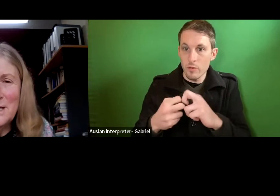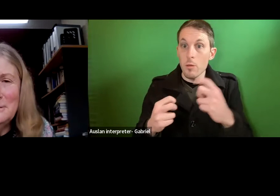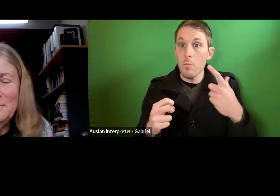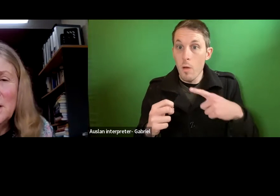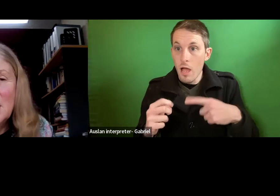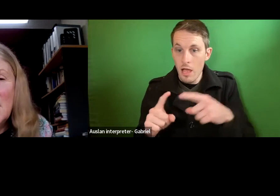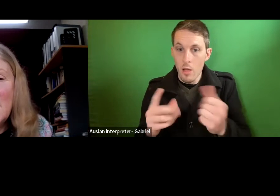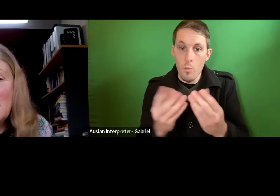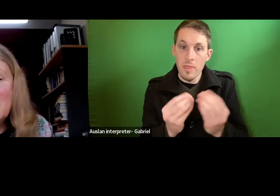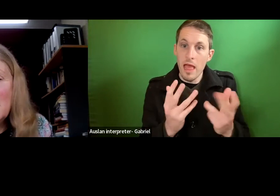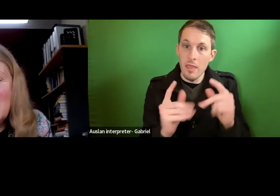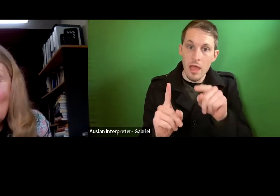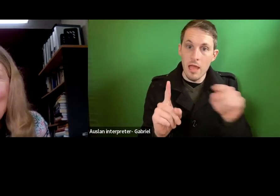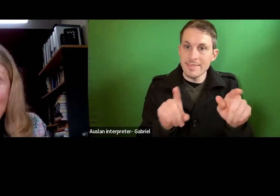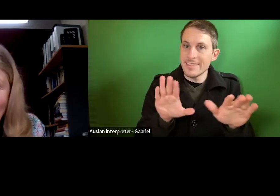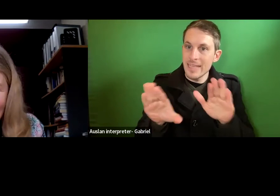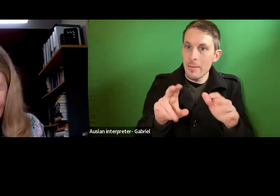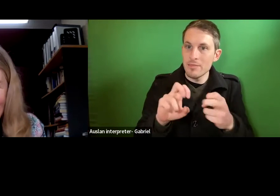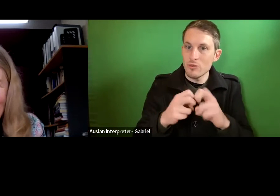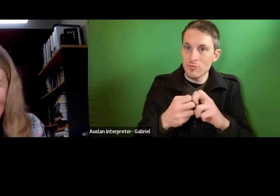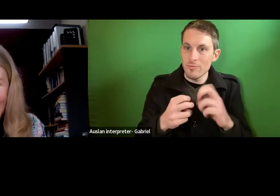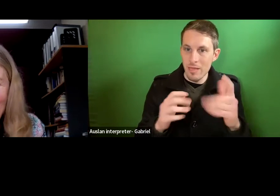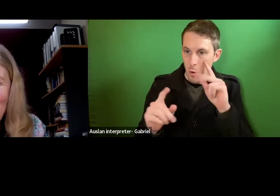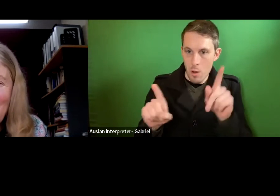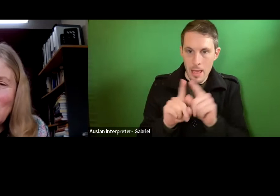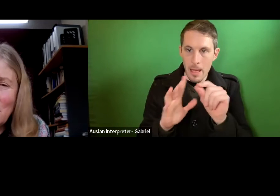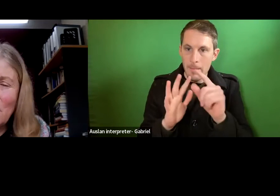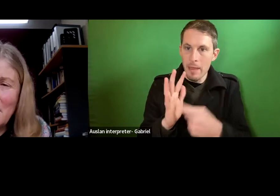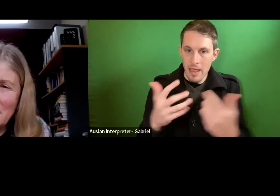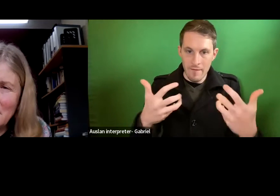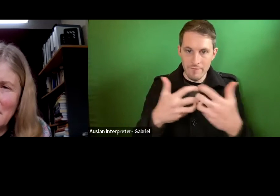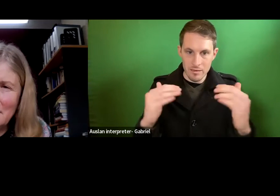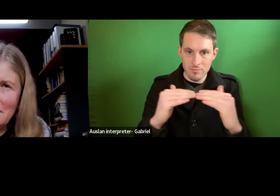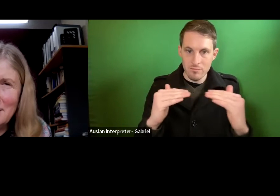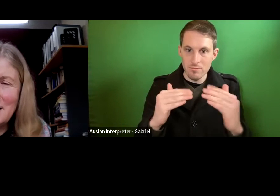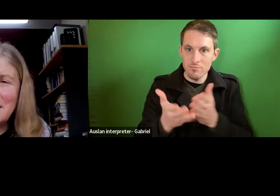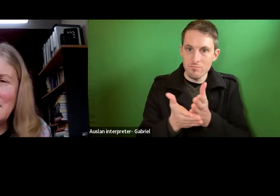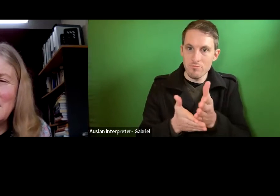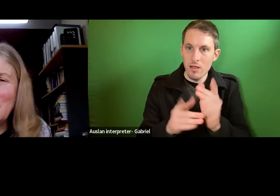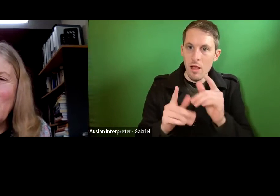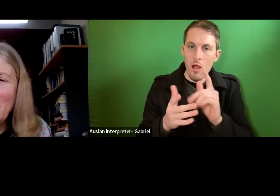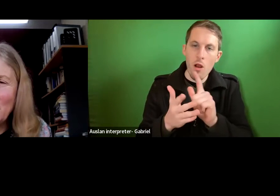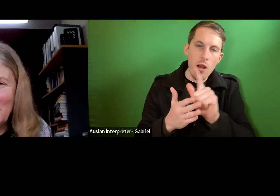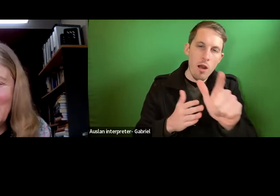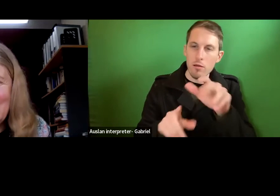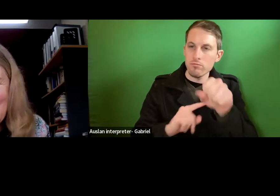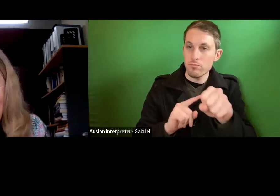here." They also might be encouraged to go down a slightly less academic pathway, and again,